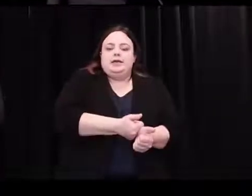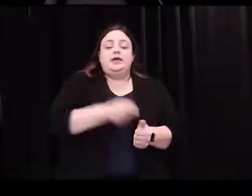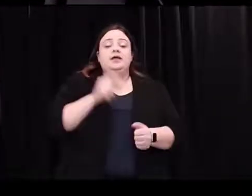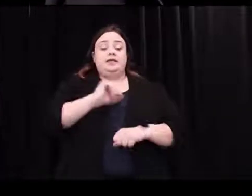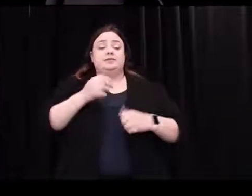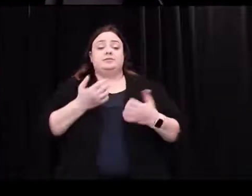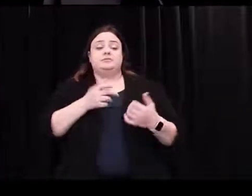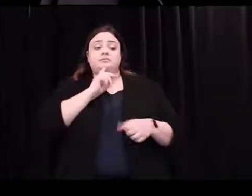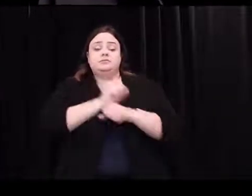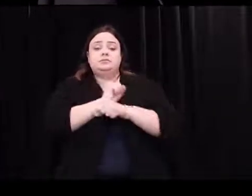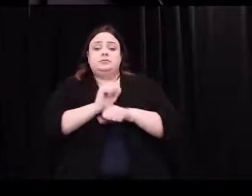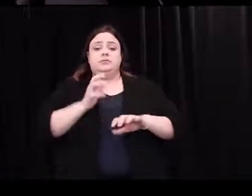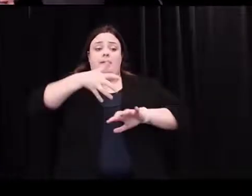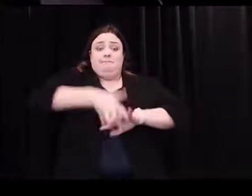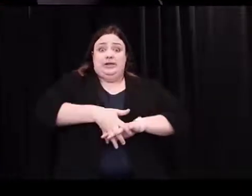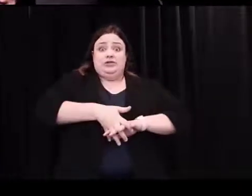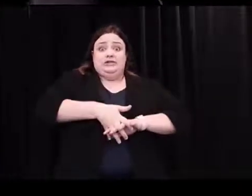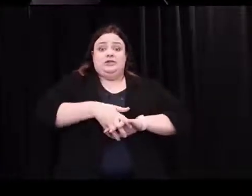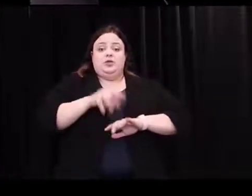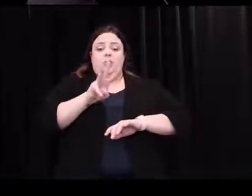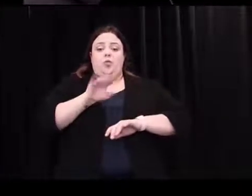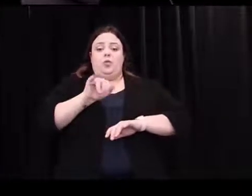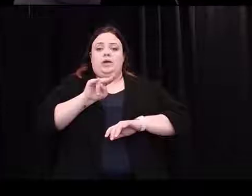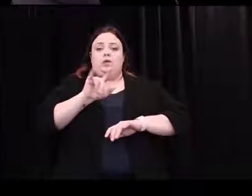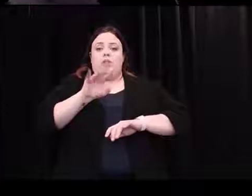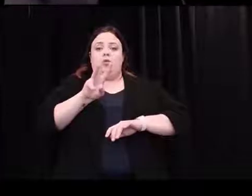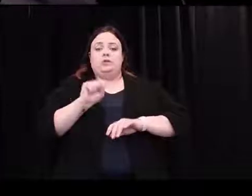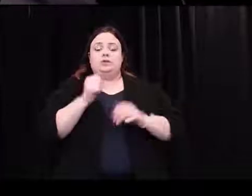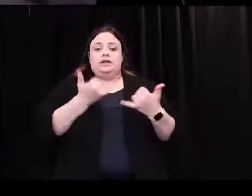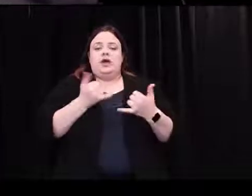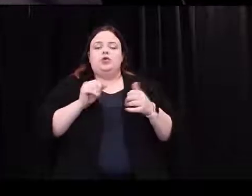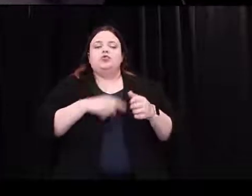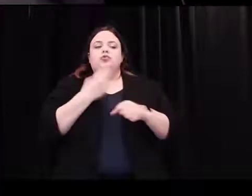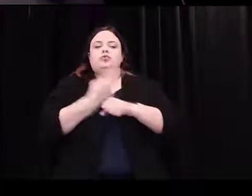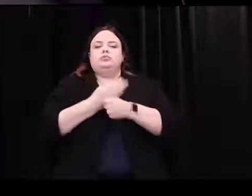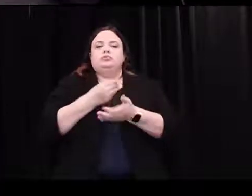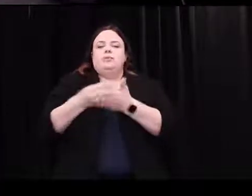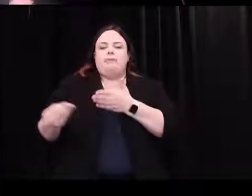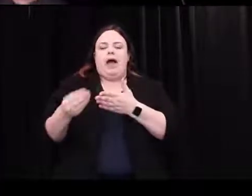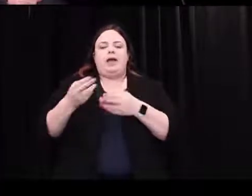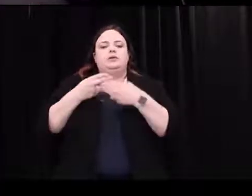now and you can spend money on what's called a Tobii, which is an eye tracking device, and